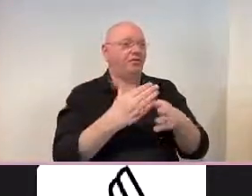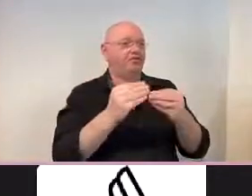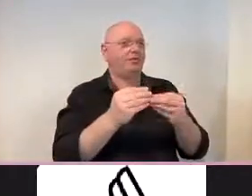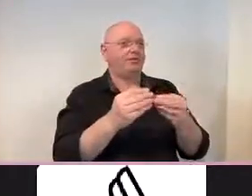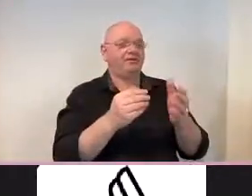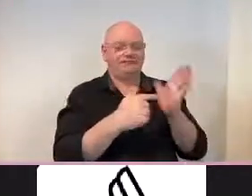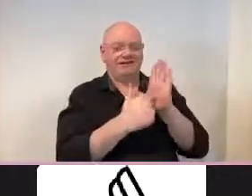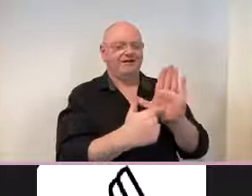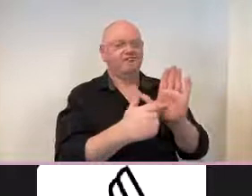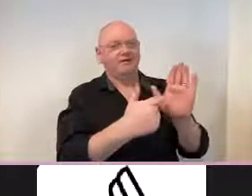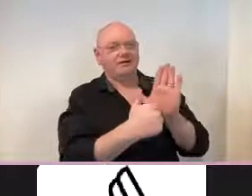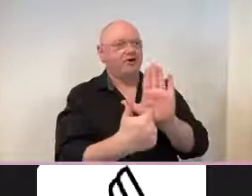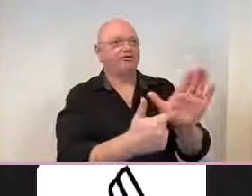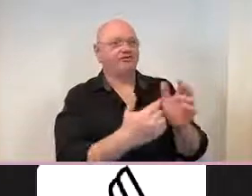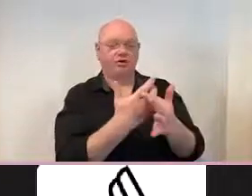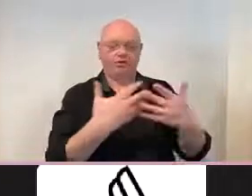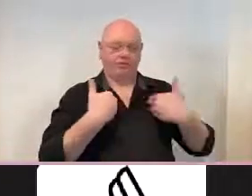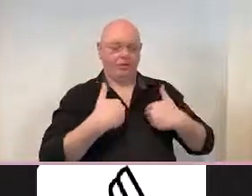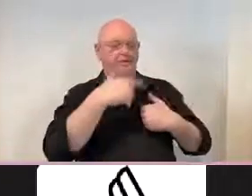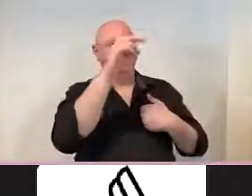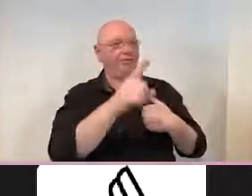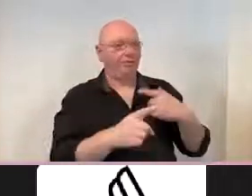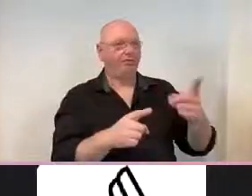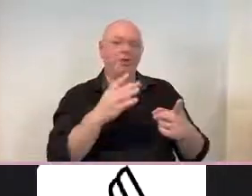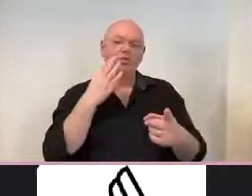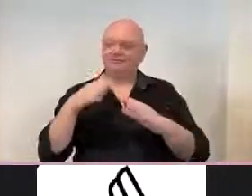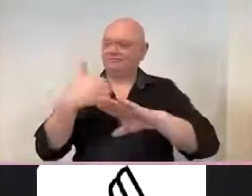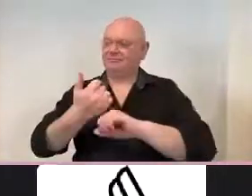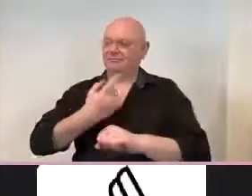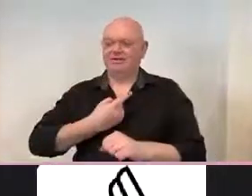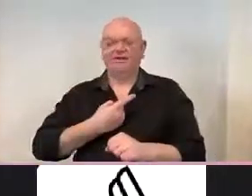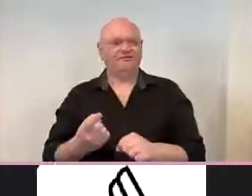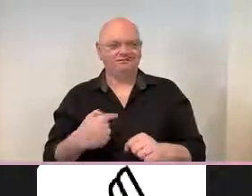First, let me hand over to Camilla Cole, who is a